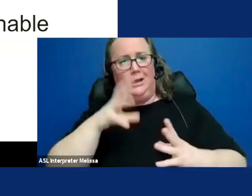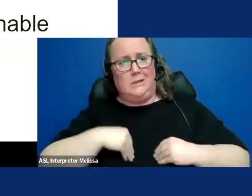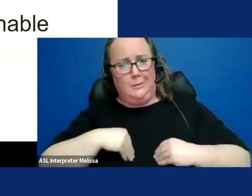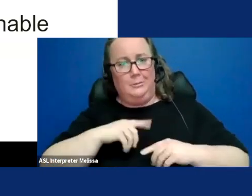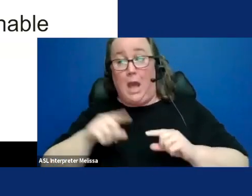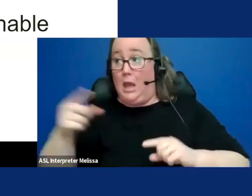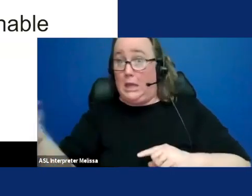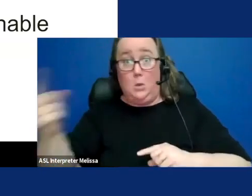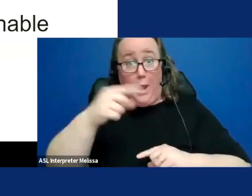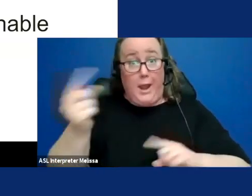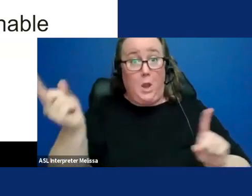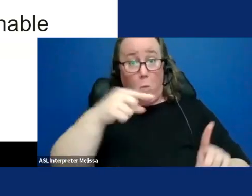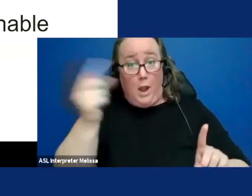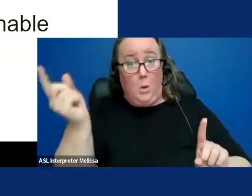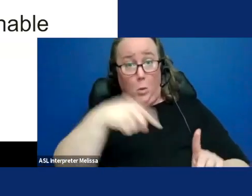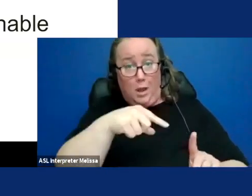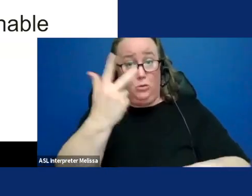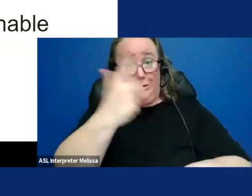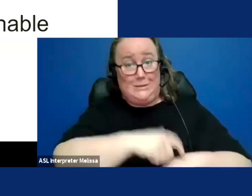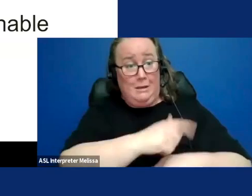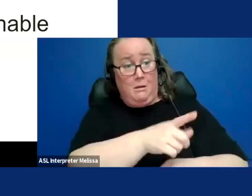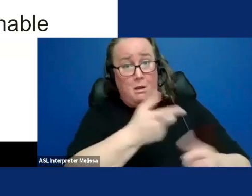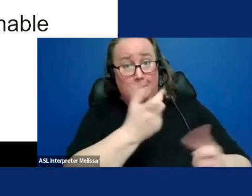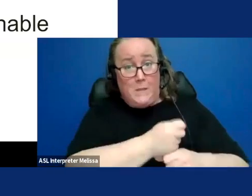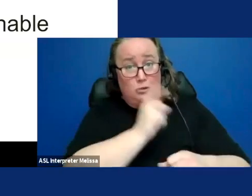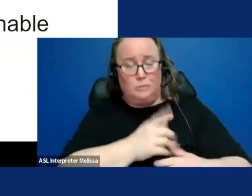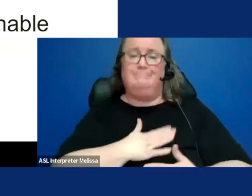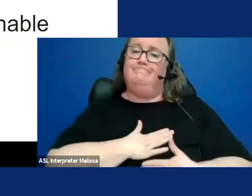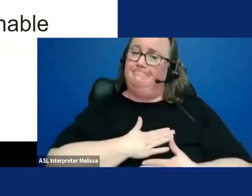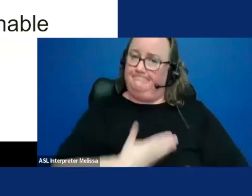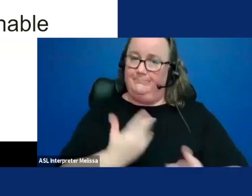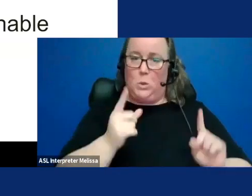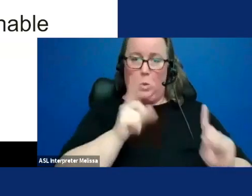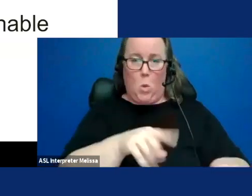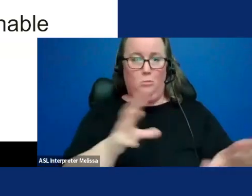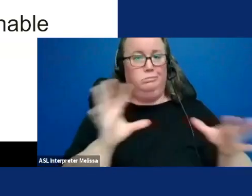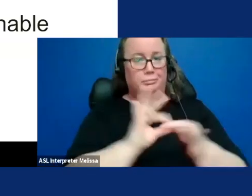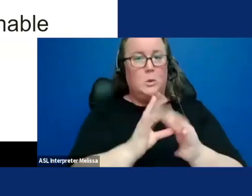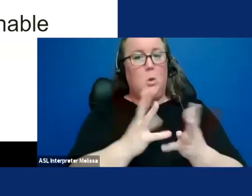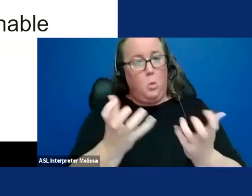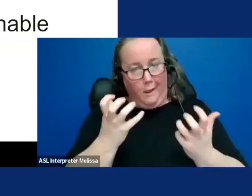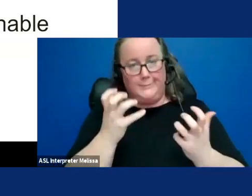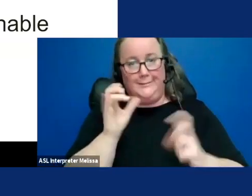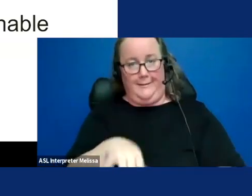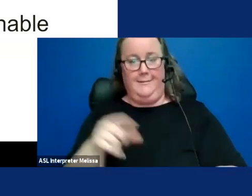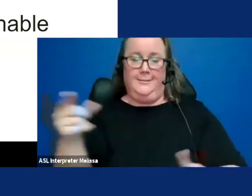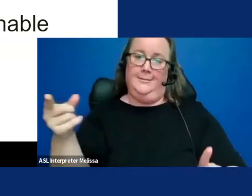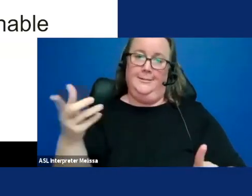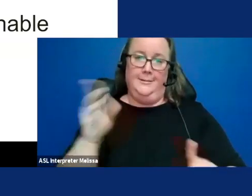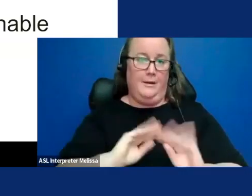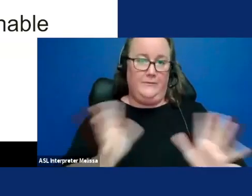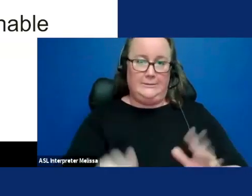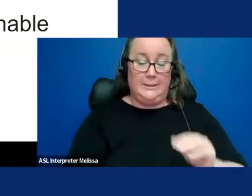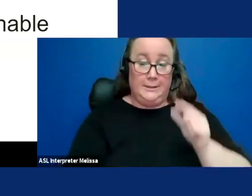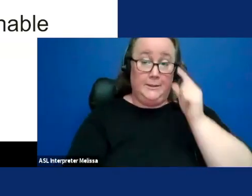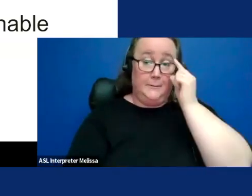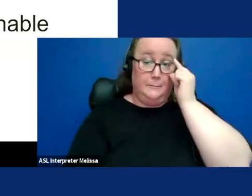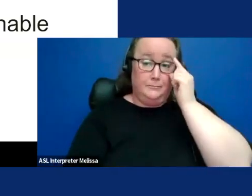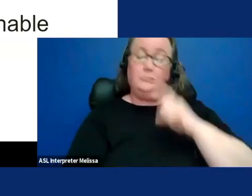is willing to engage in reunification services and wants to reunify. So I would use that type of logic from this case or